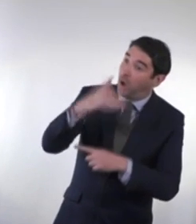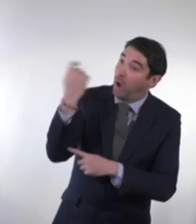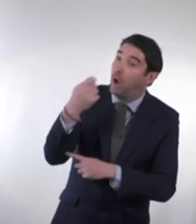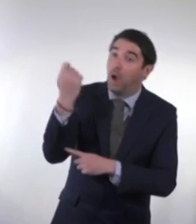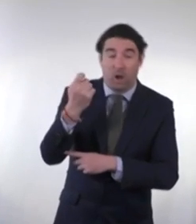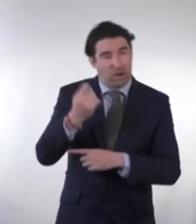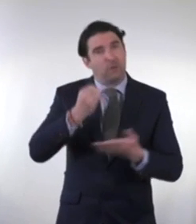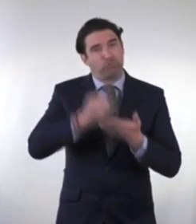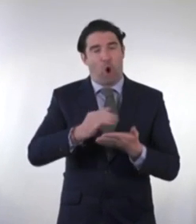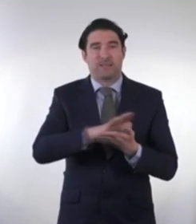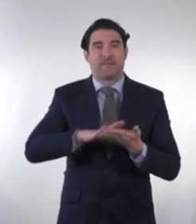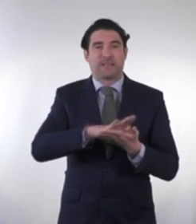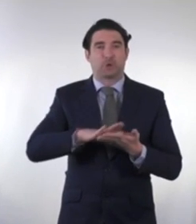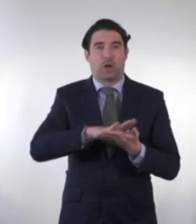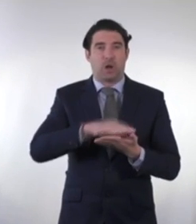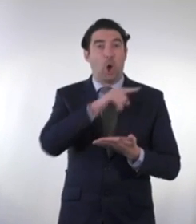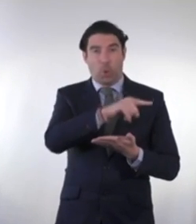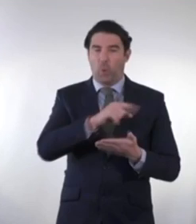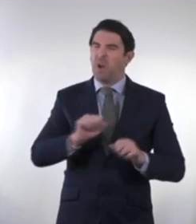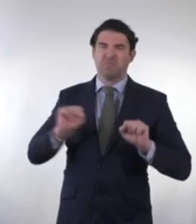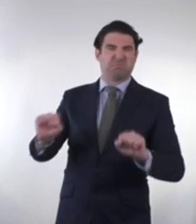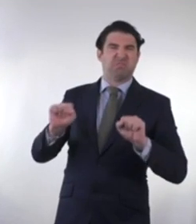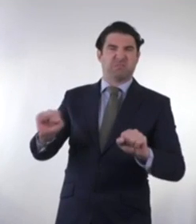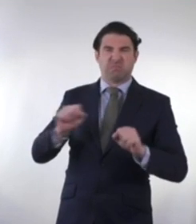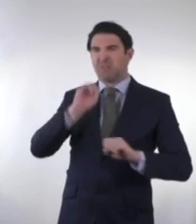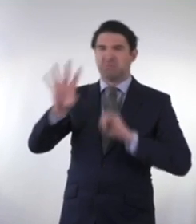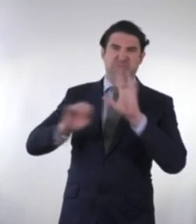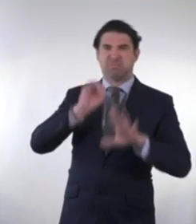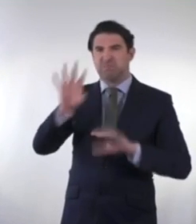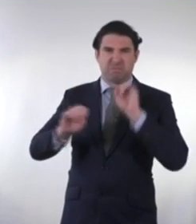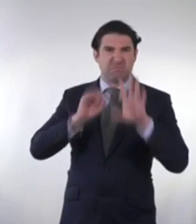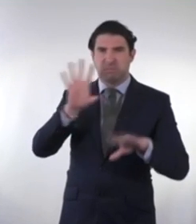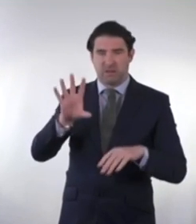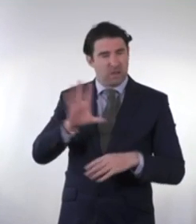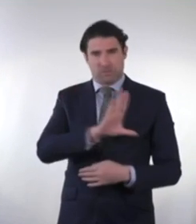billion to support young people into work, plus we now have a lifetime skills guarantee